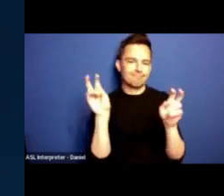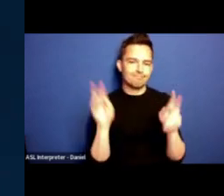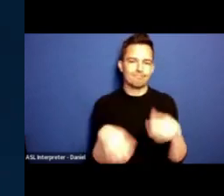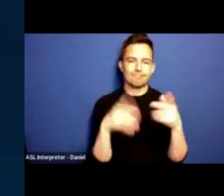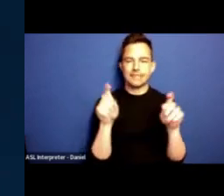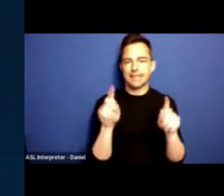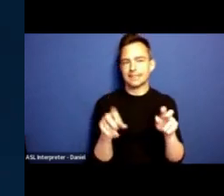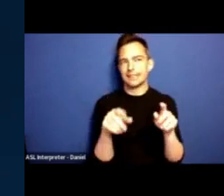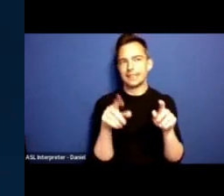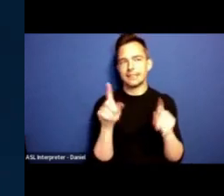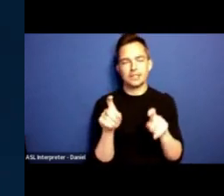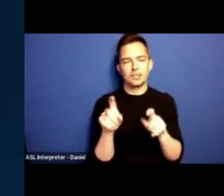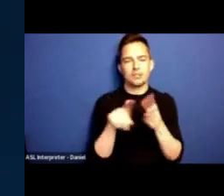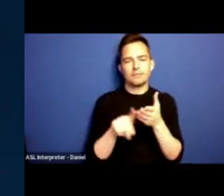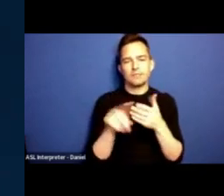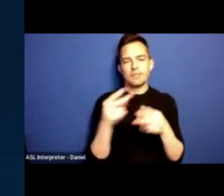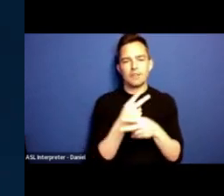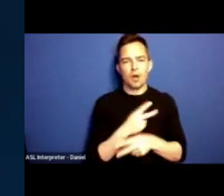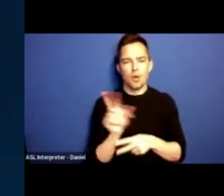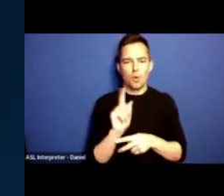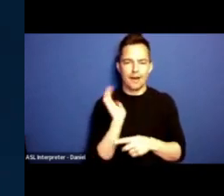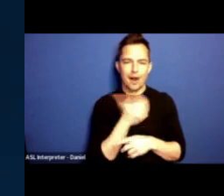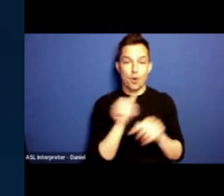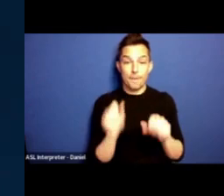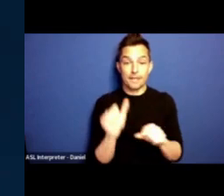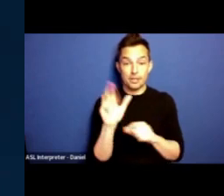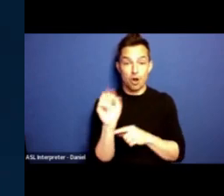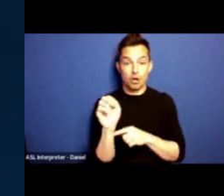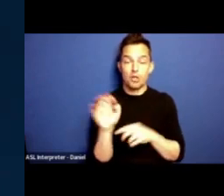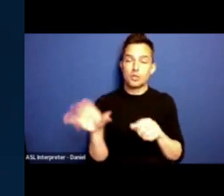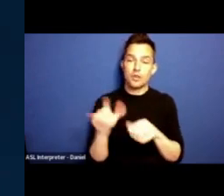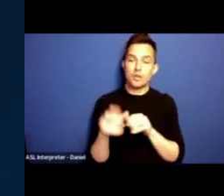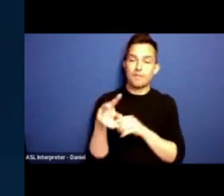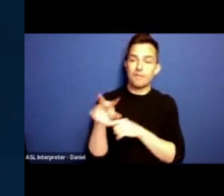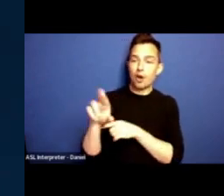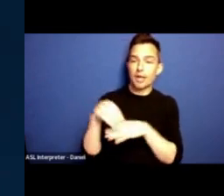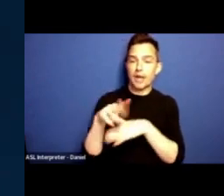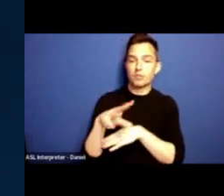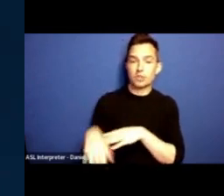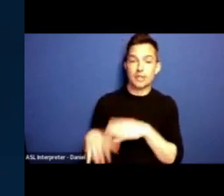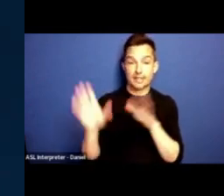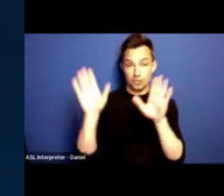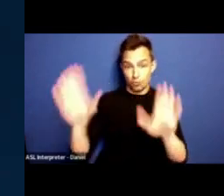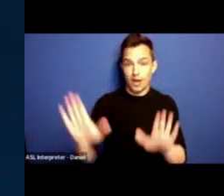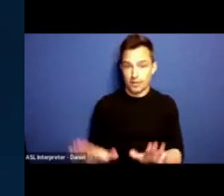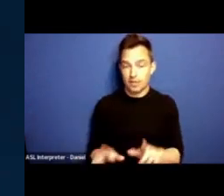abilities are. And doing that with a vocational rehabilitation counselor is great. But we also